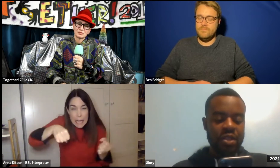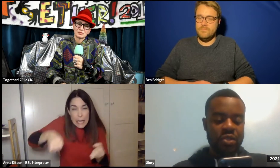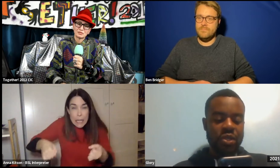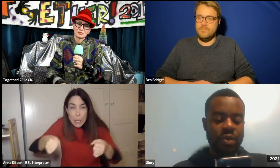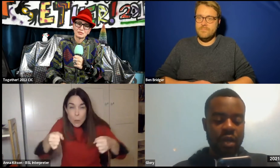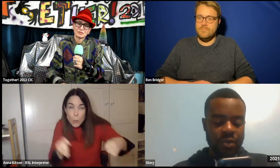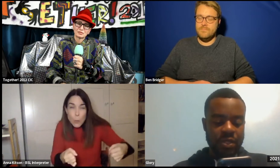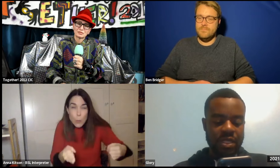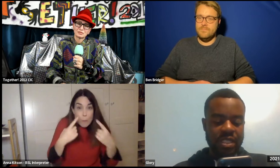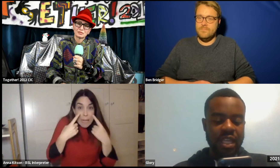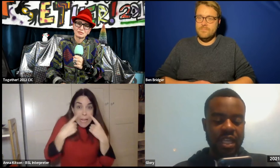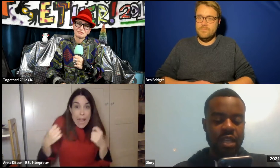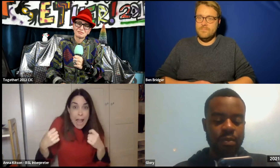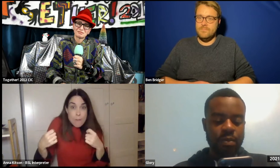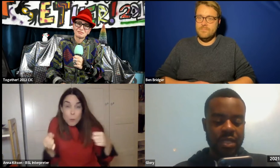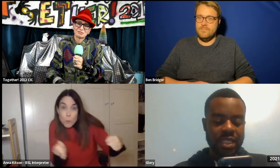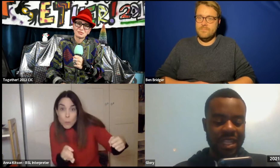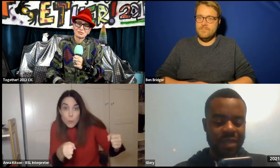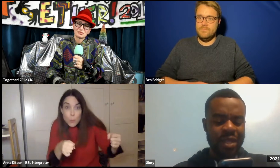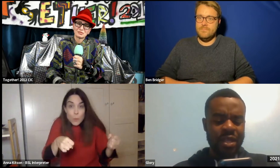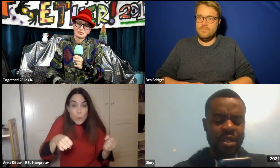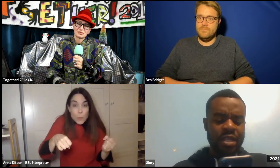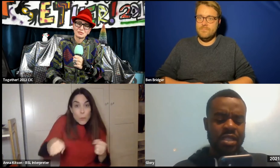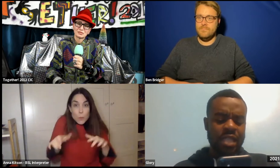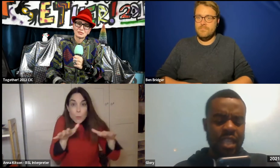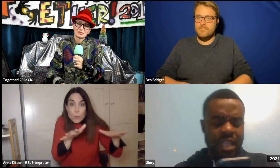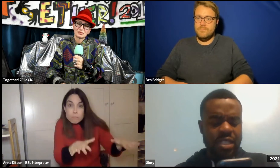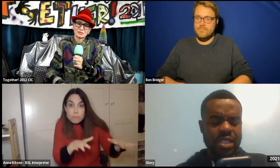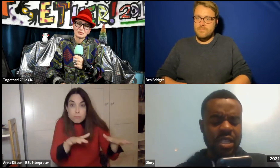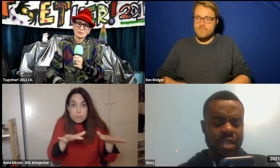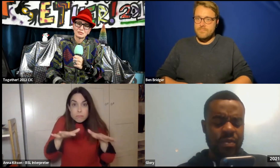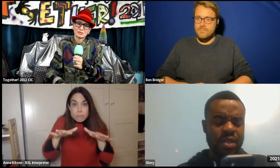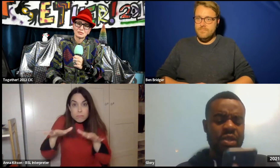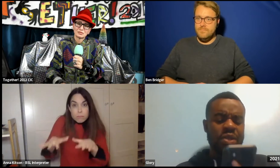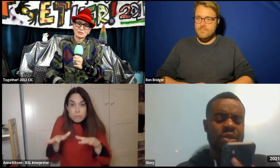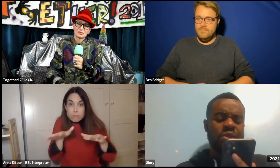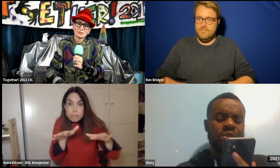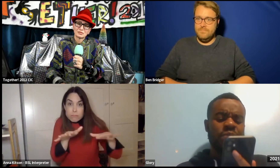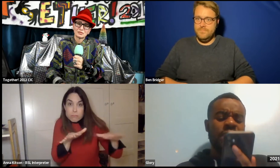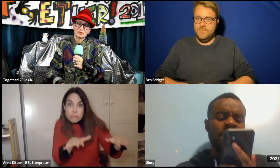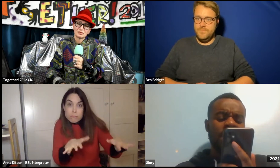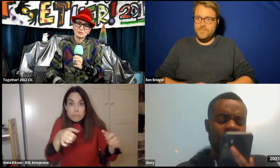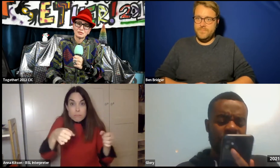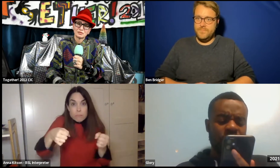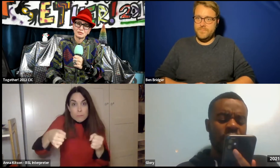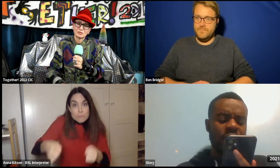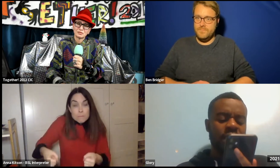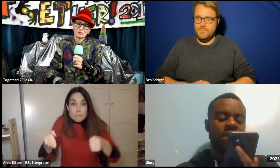So I was taking my time Taking my time to be careful.